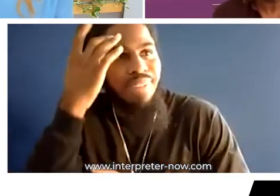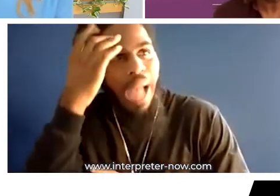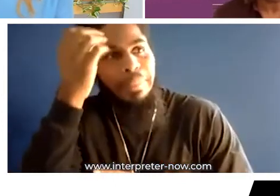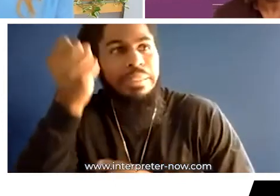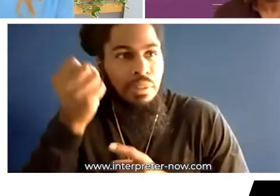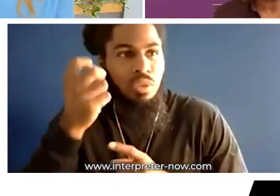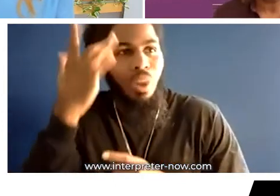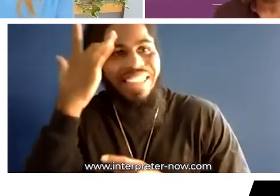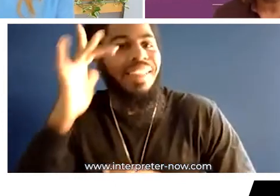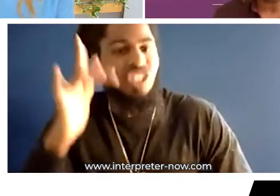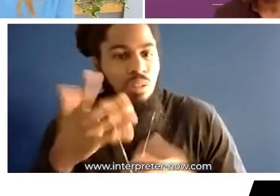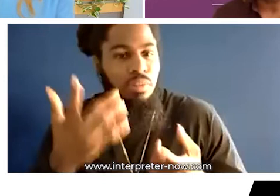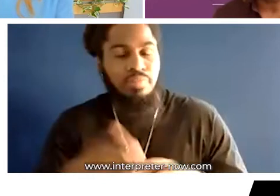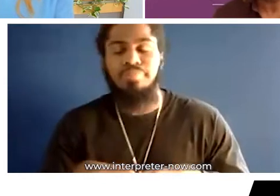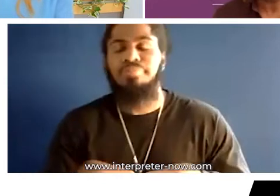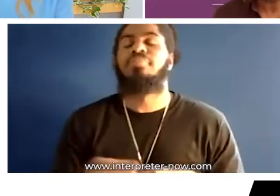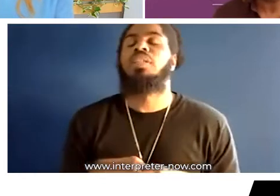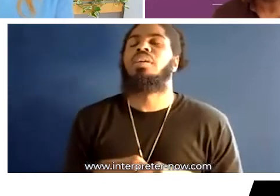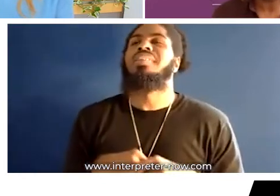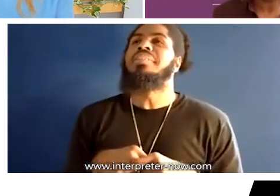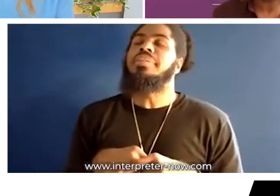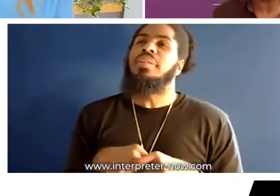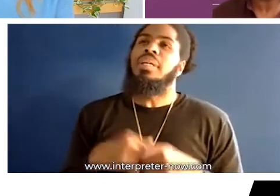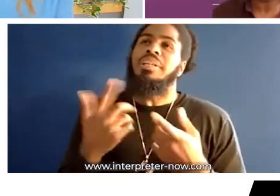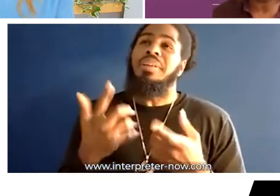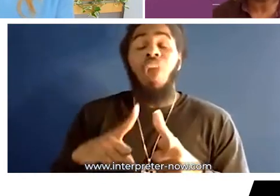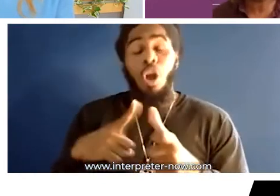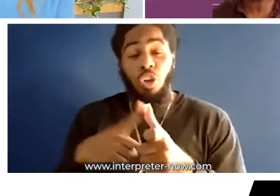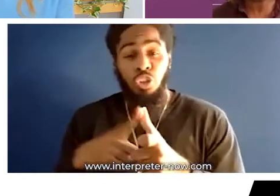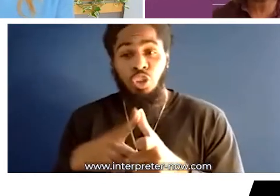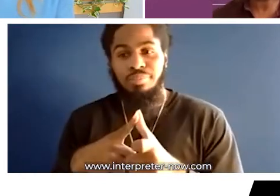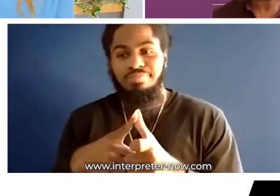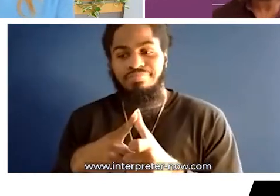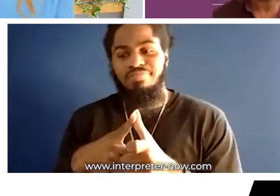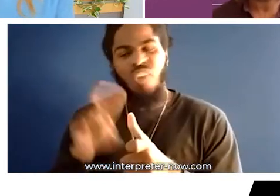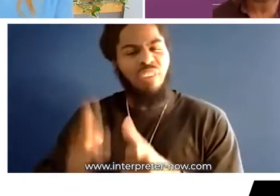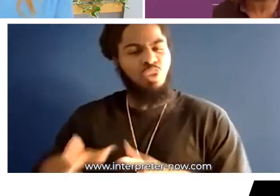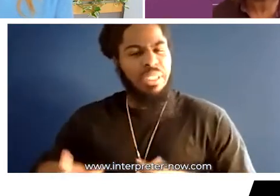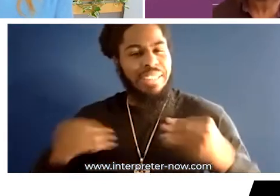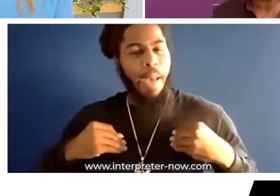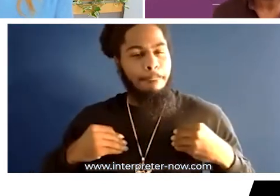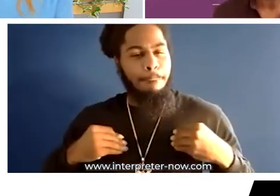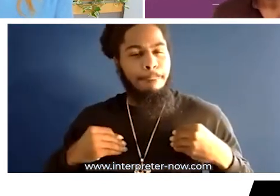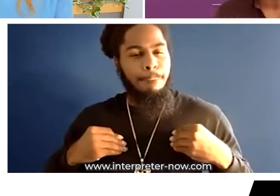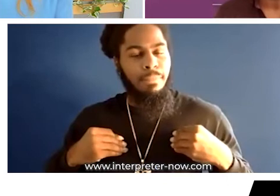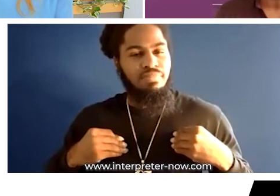I think it first starts with individuals accepting ownership. I think sometimes we will hide behind the excuse.